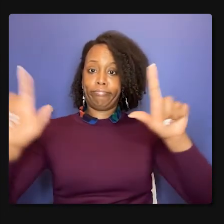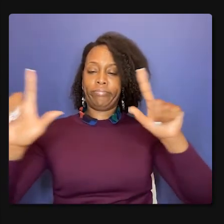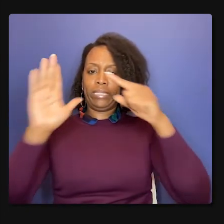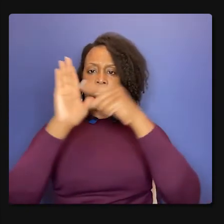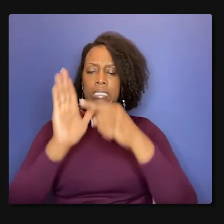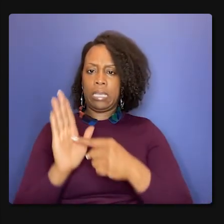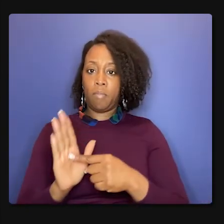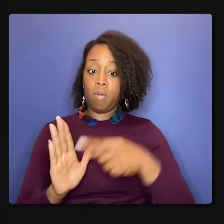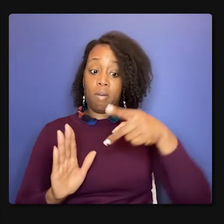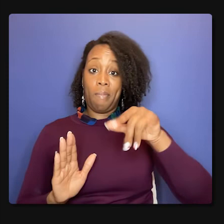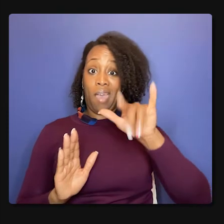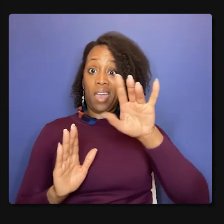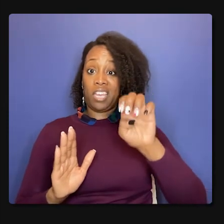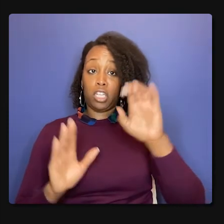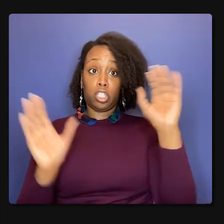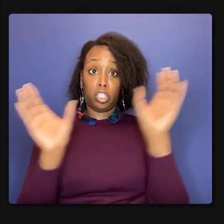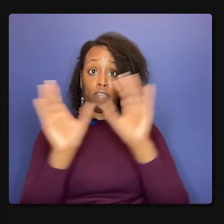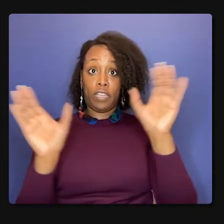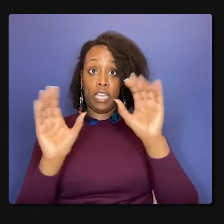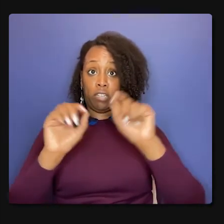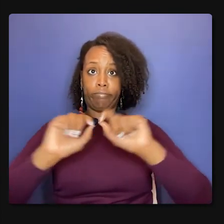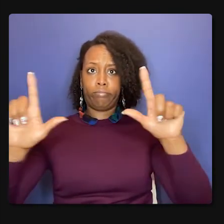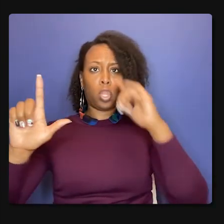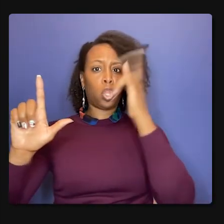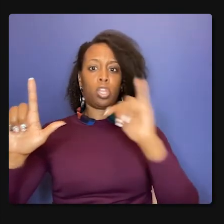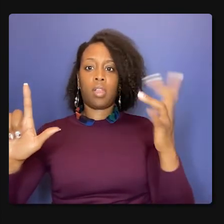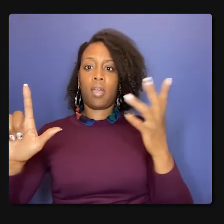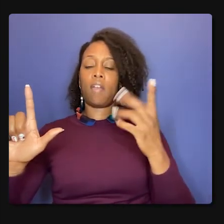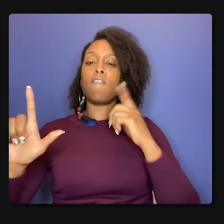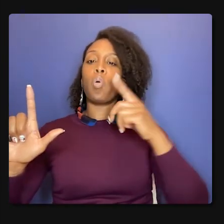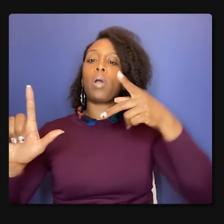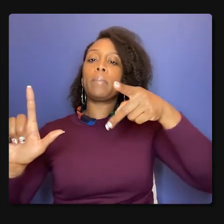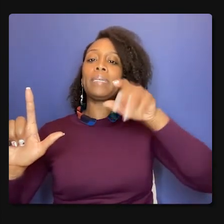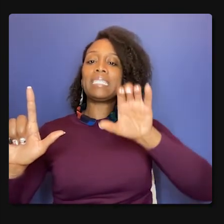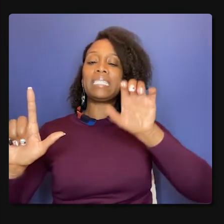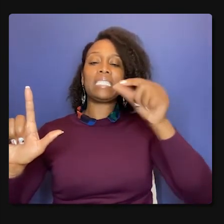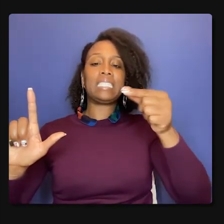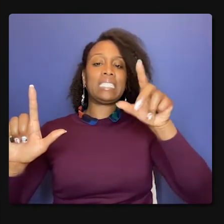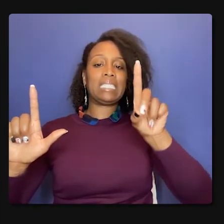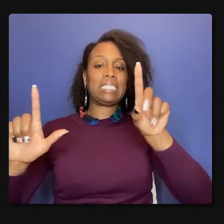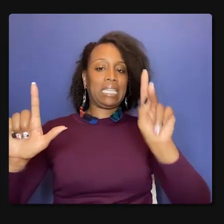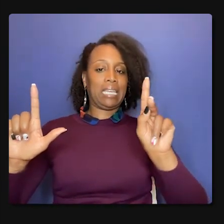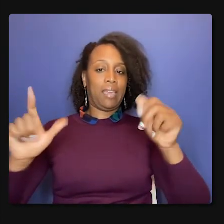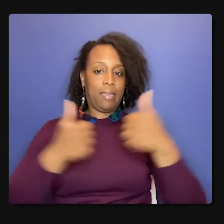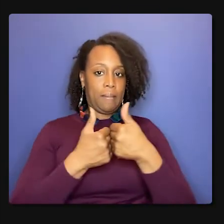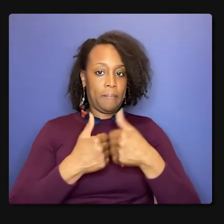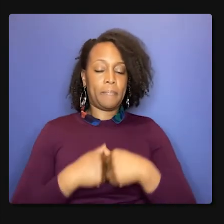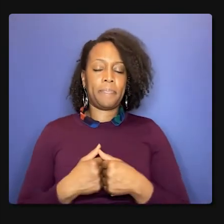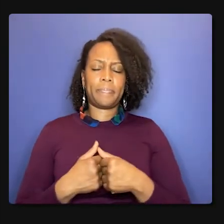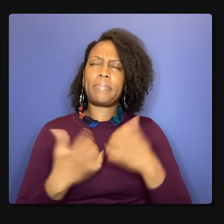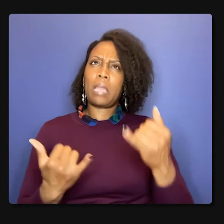This screenshot is an example of what the package certification screen looks like for a PC GDK game.